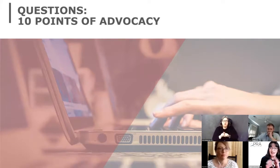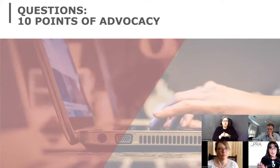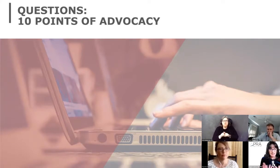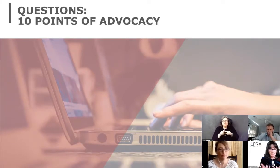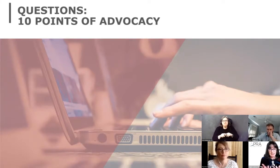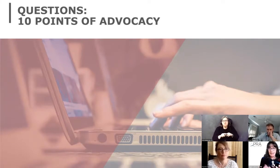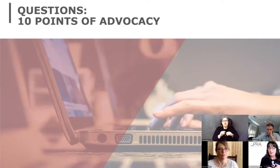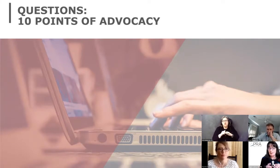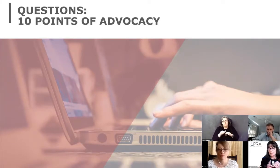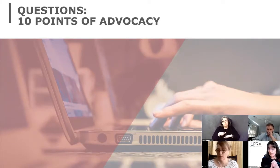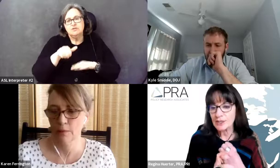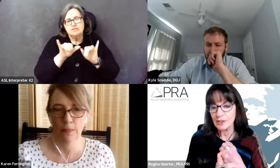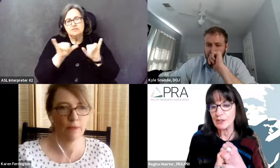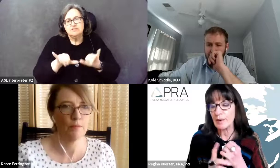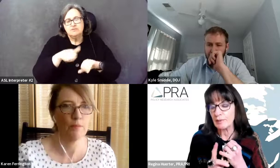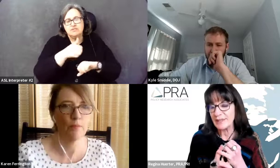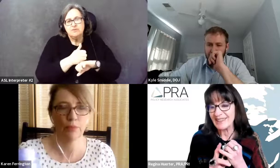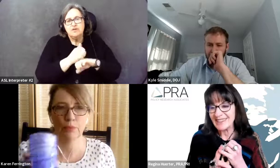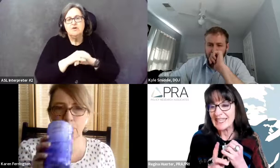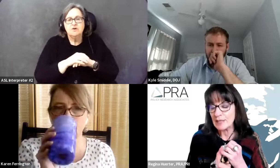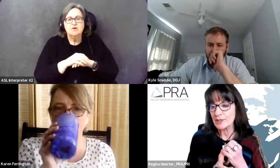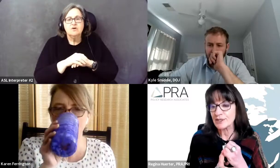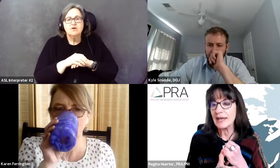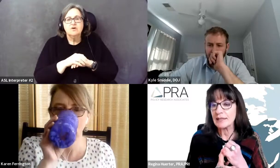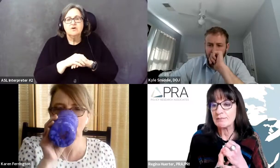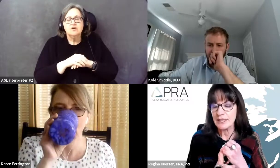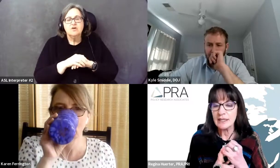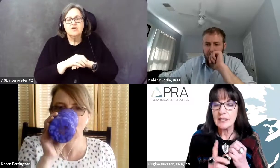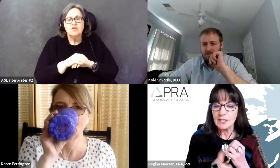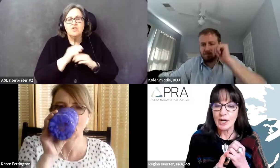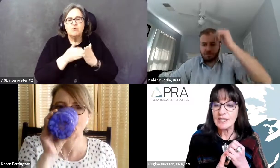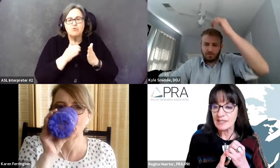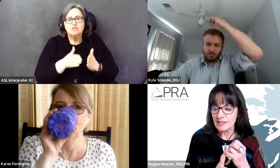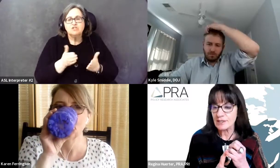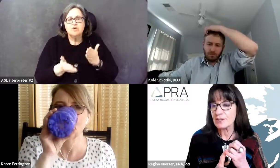how your system is set up. They are the key person that can bring the charges decisions